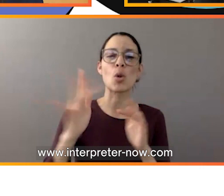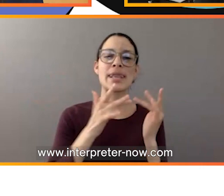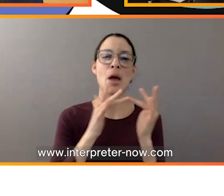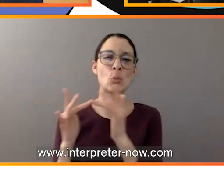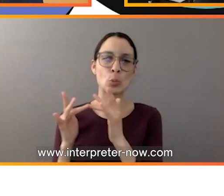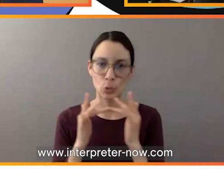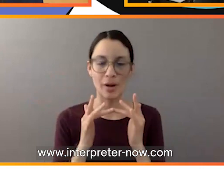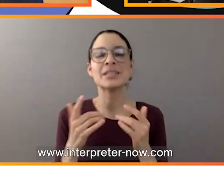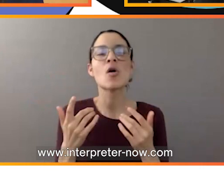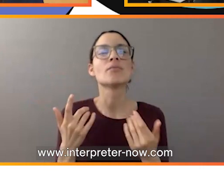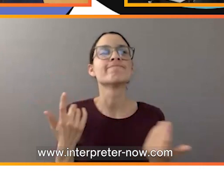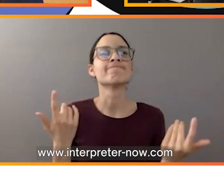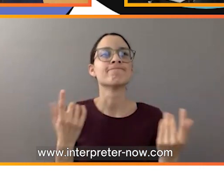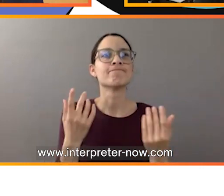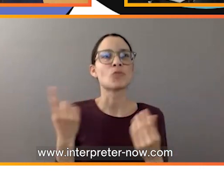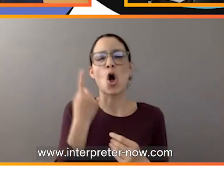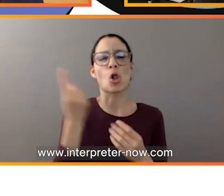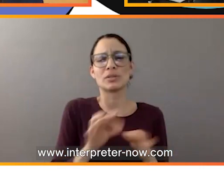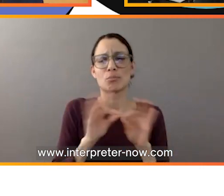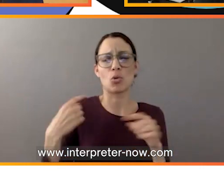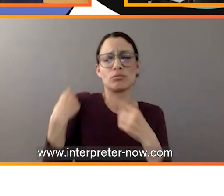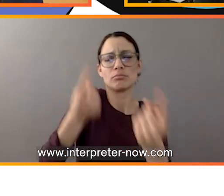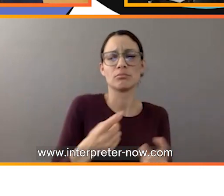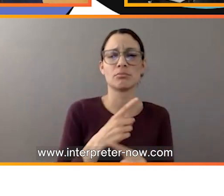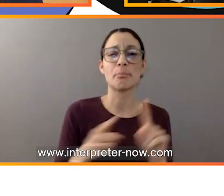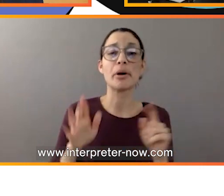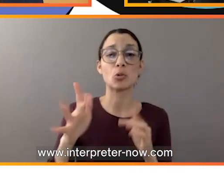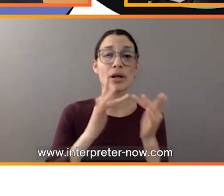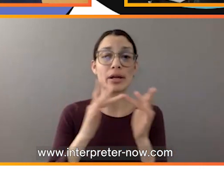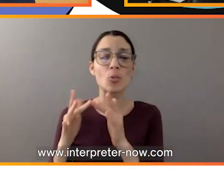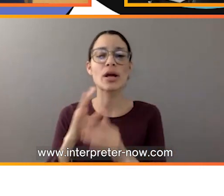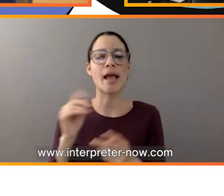what it was as, I'd say, pre-pandemic and 10 years ago. It's even more. Yeah.